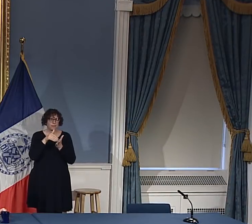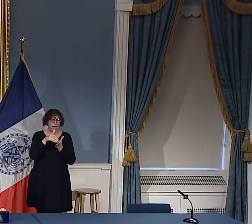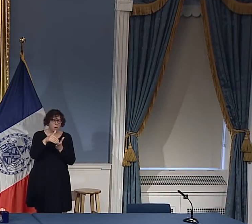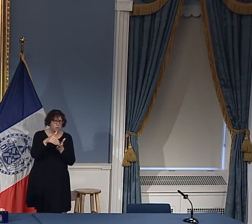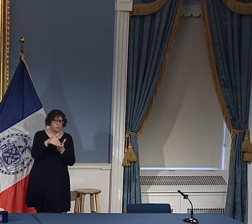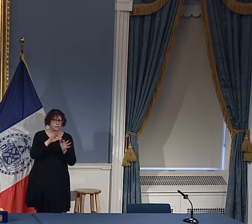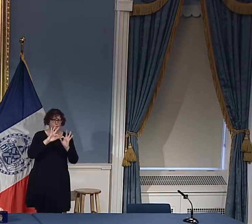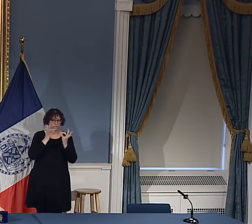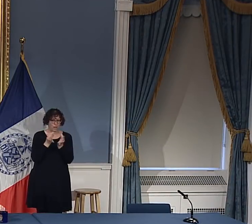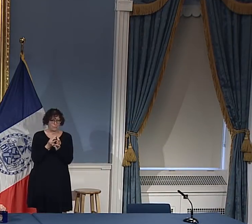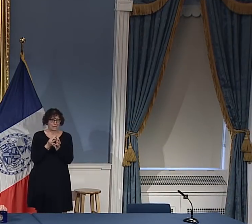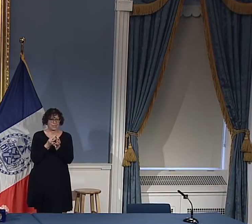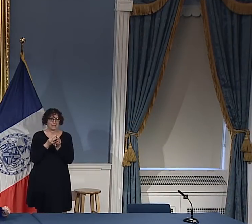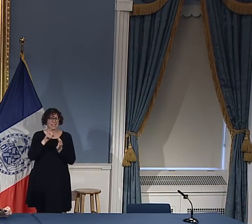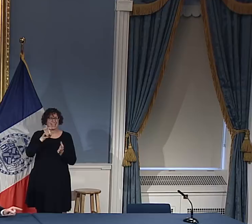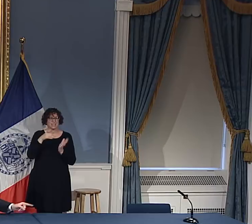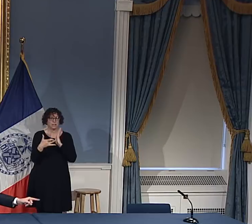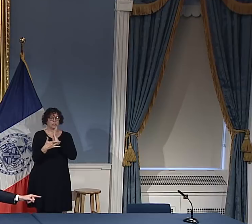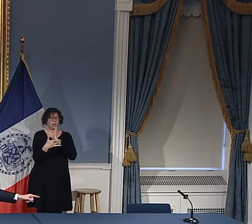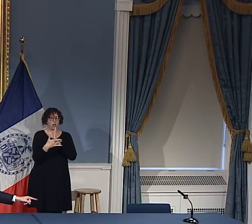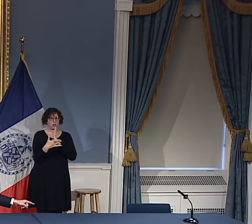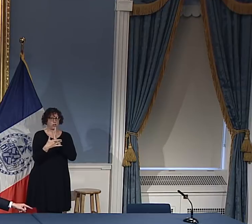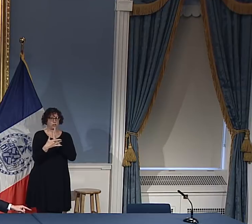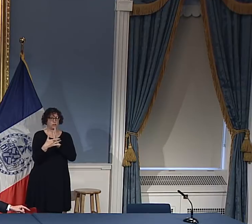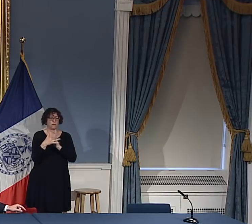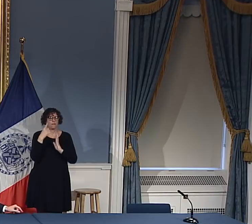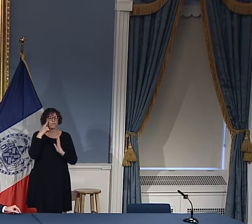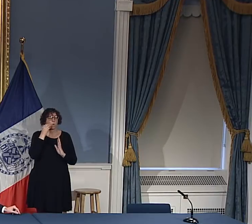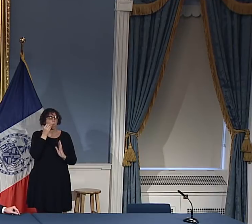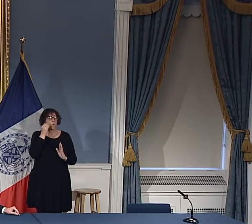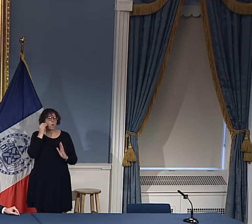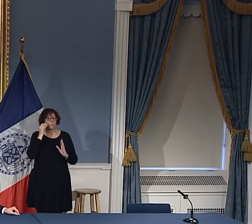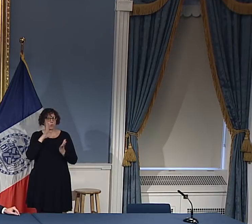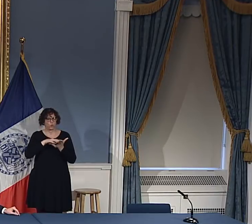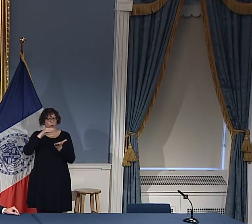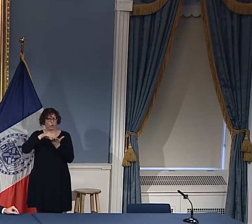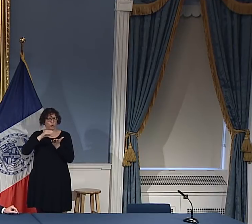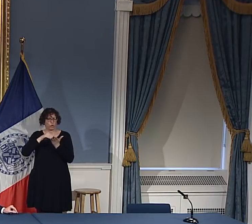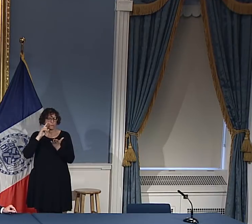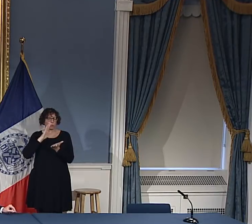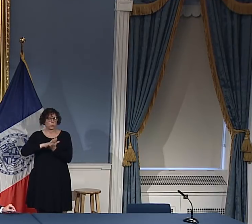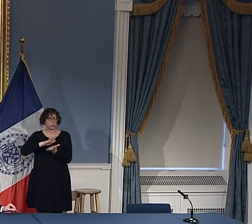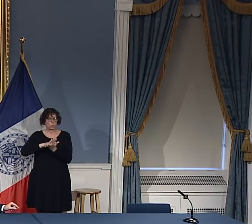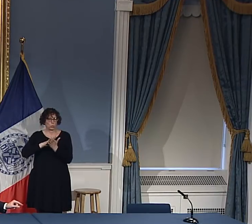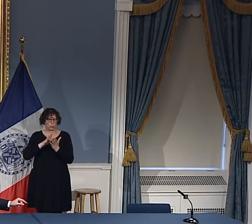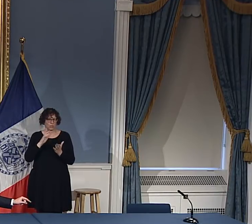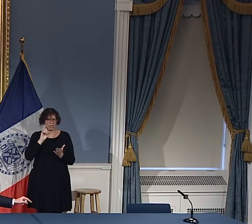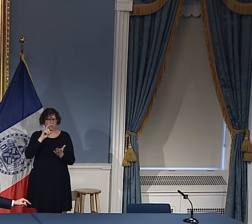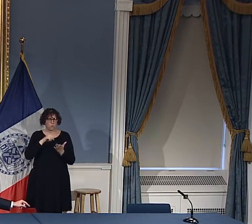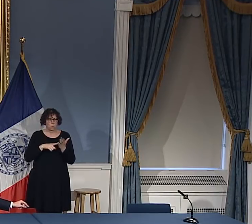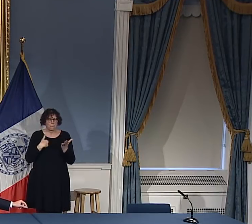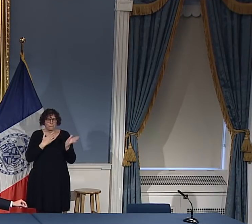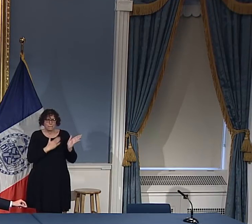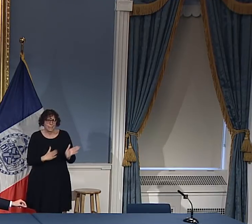IN NEED OF DEVIC ESTO ACCESS REMOTE LEARNING. I'M WONDERING WHETHER THE CTYI THINKS IT WILL